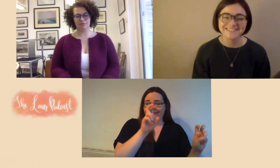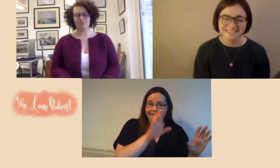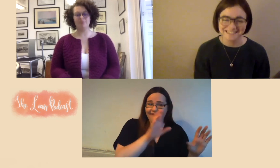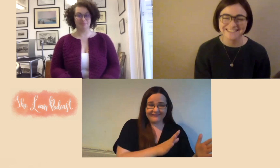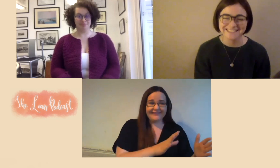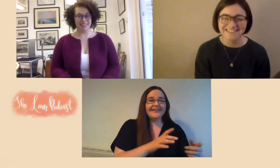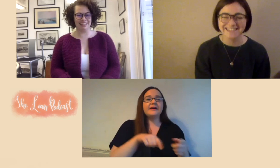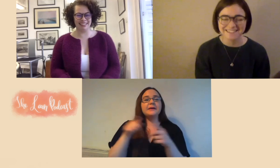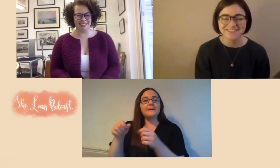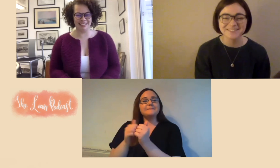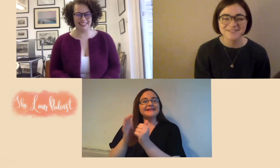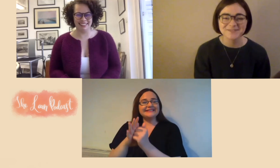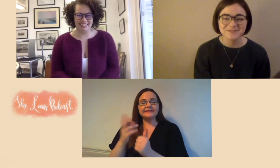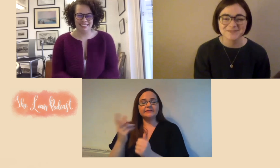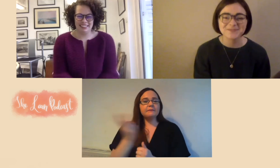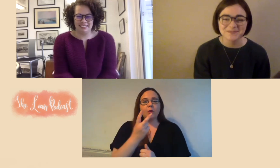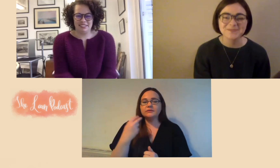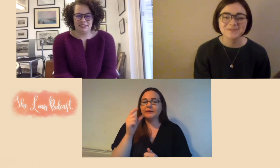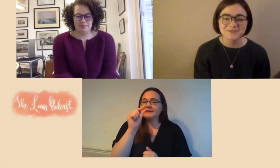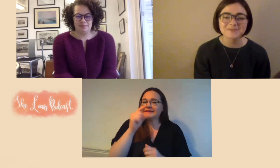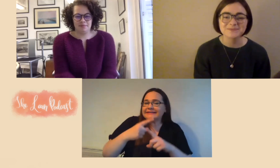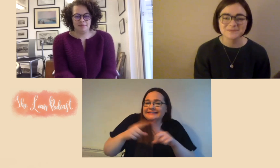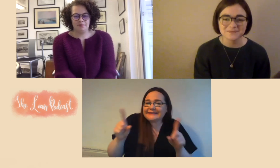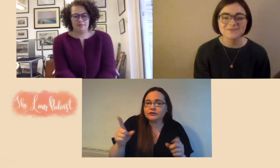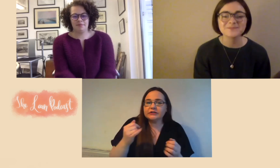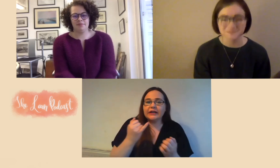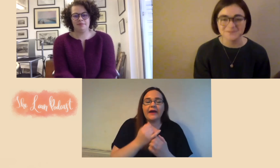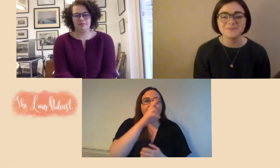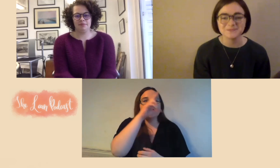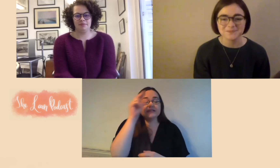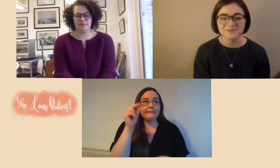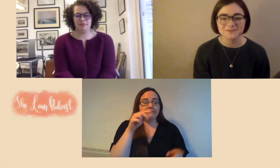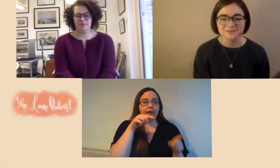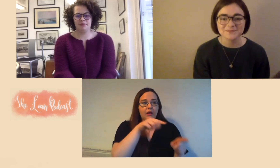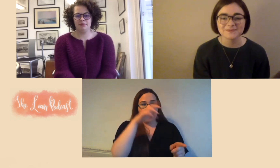like for example, webinars or online conference I'm not sure what the correct side is there